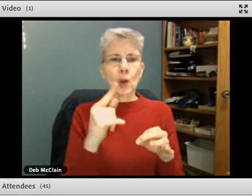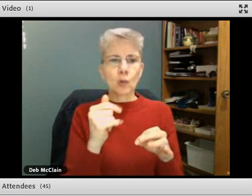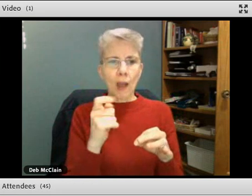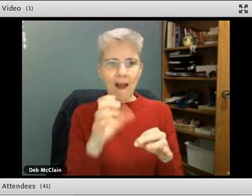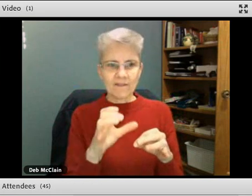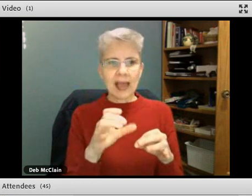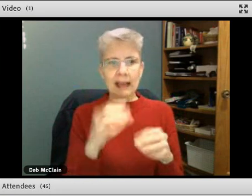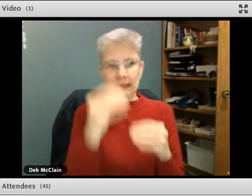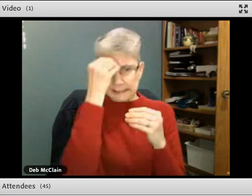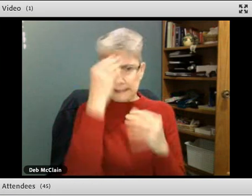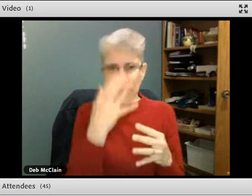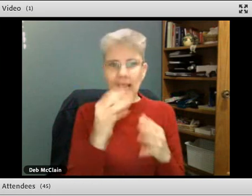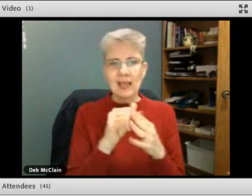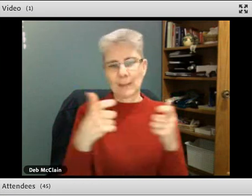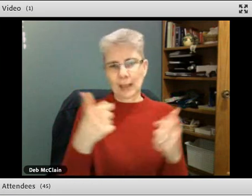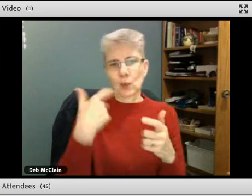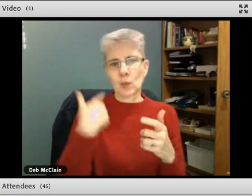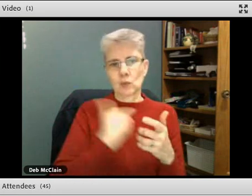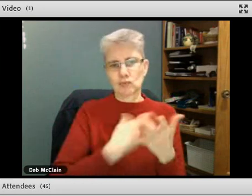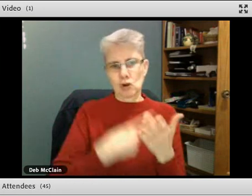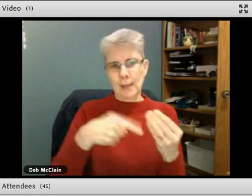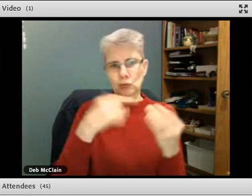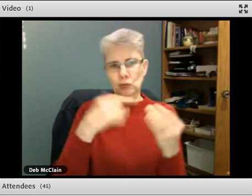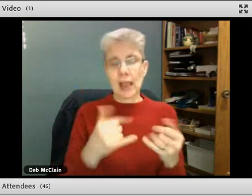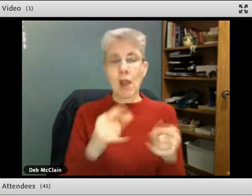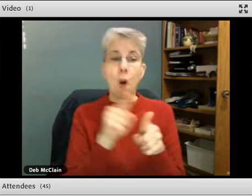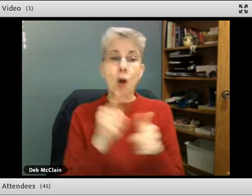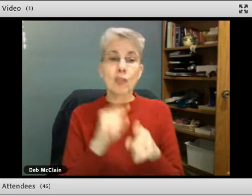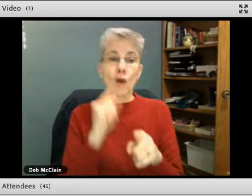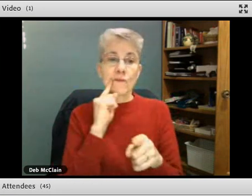that's the one we're going to talk about today -- but also for authority data,